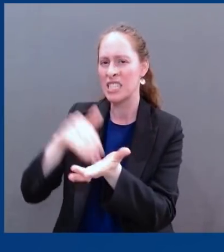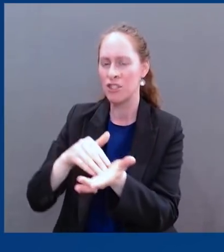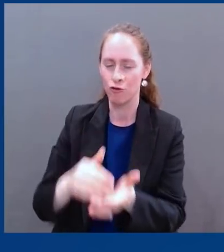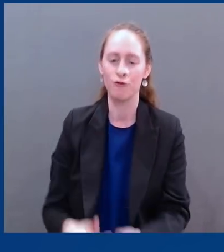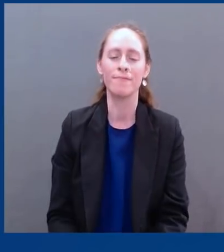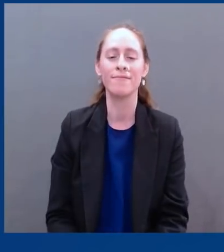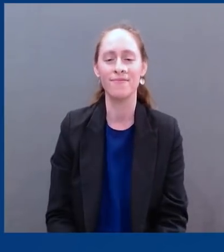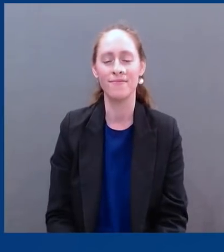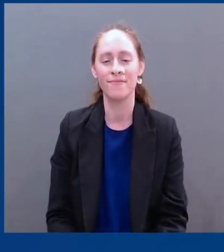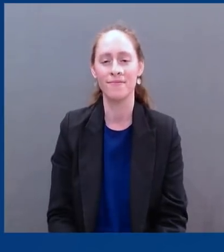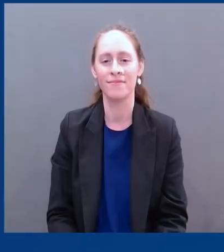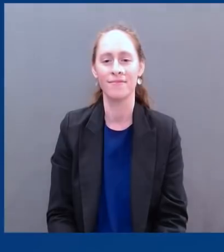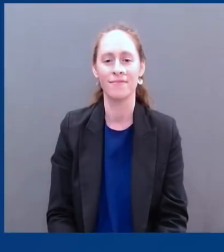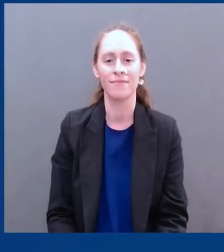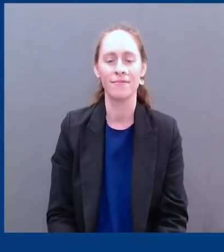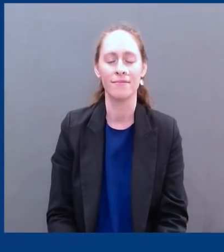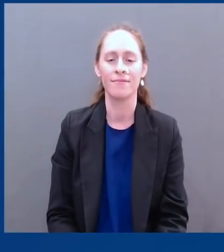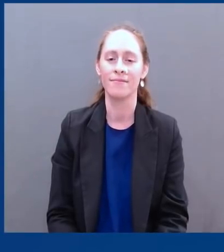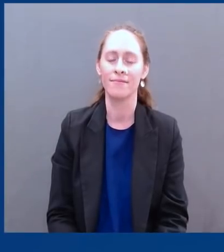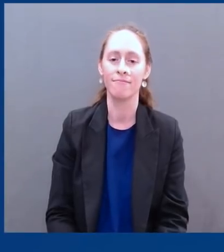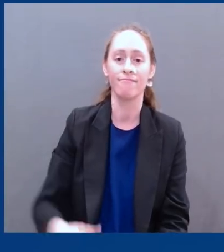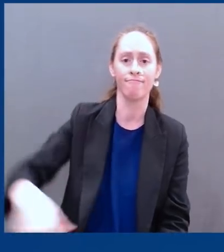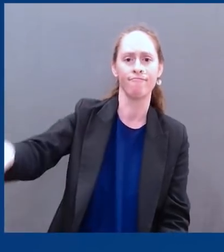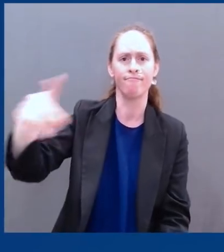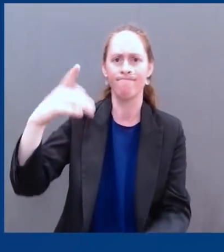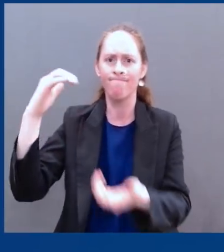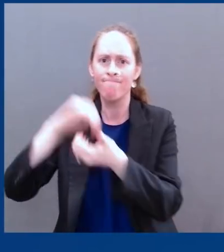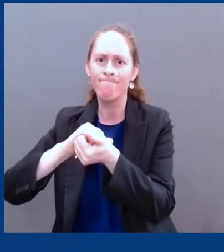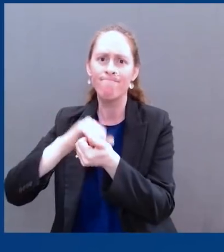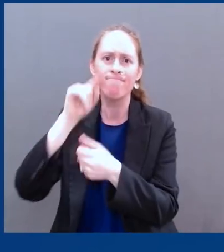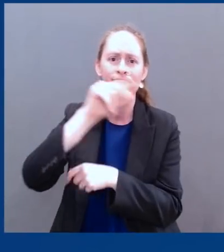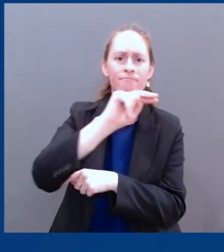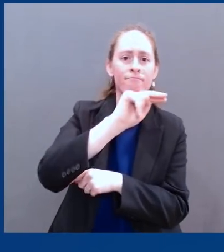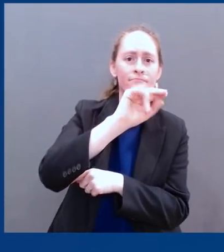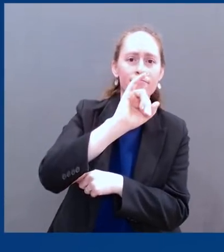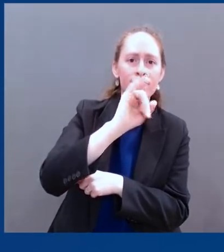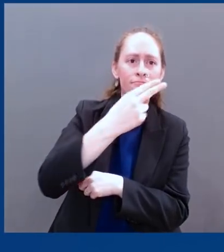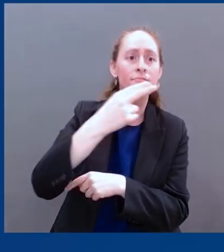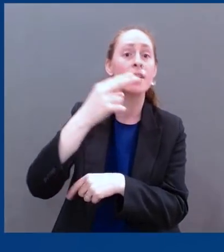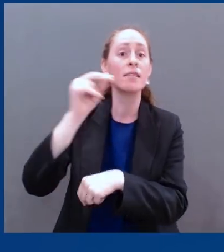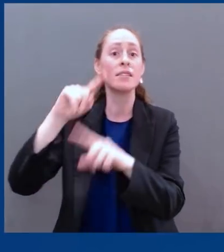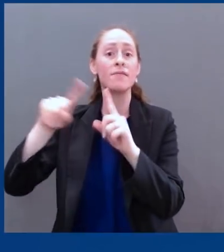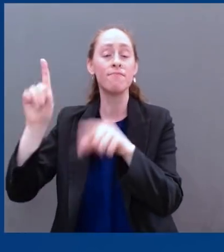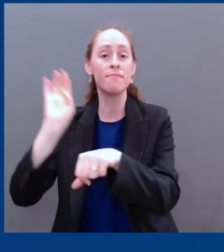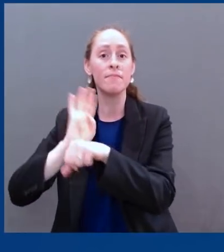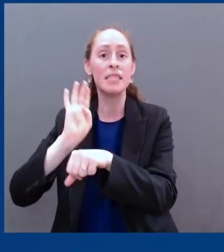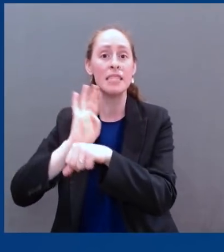between the NIH and our industrial partners. Getting back to what was said and what you will hear more of: